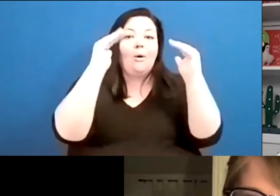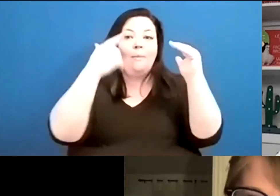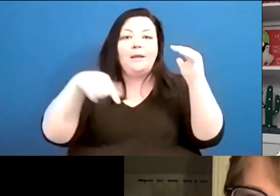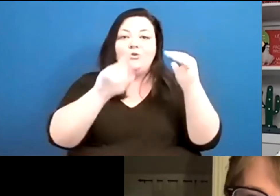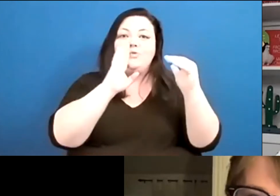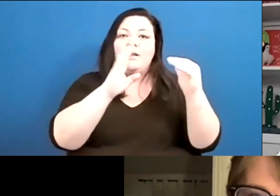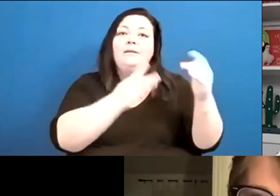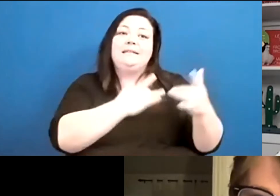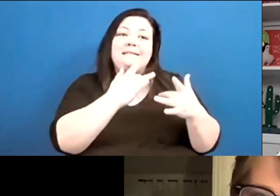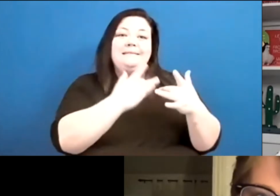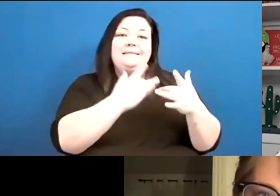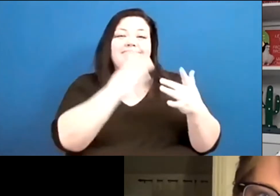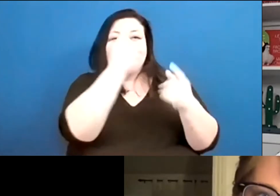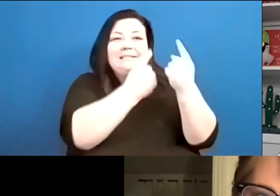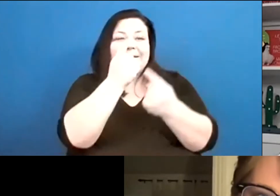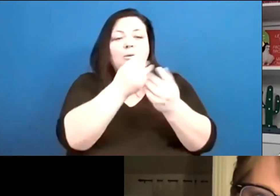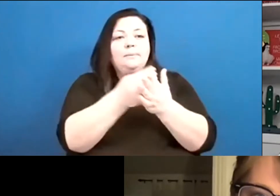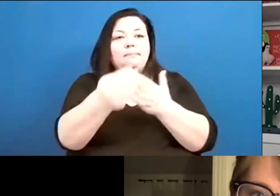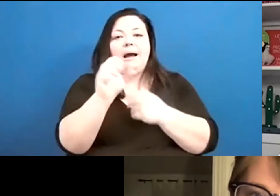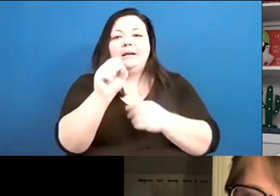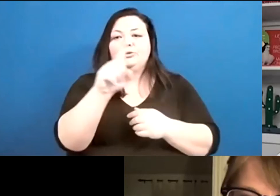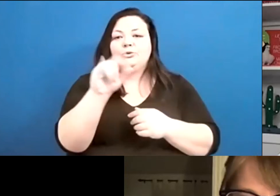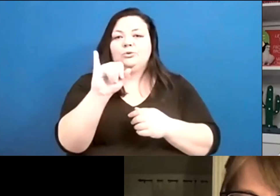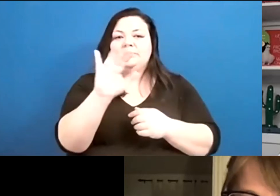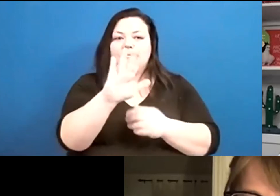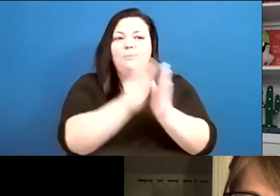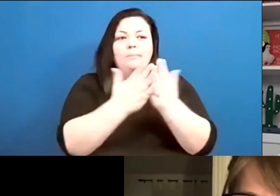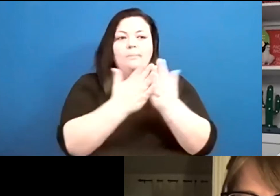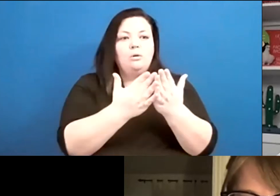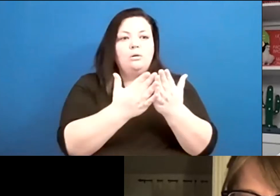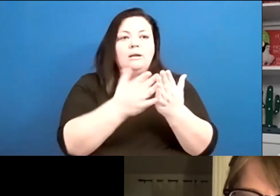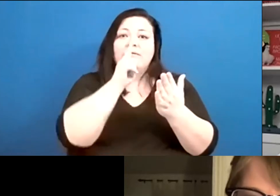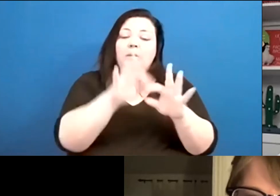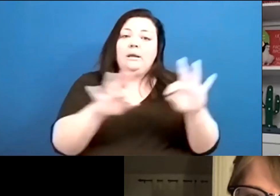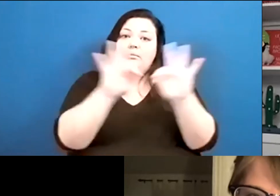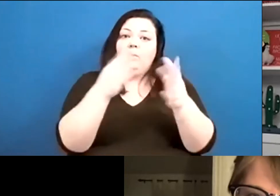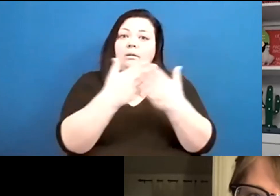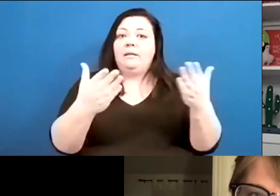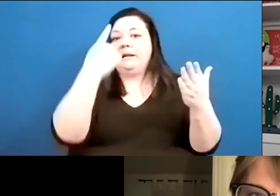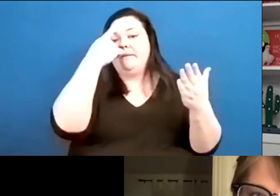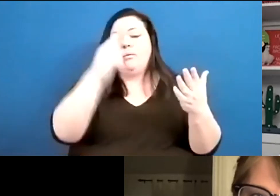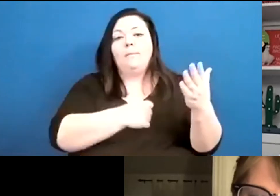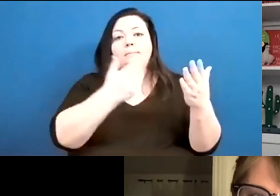Suzi's book, and we've put a link to it in the chat. That's a really important thing for poets, um, you know,